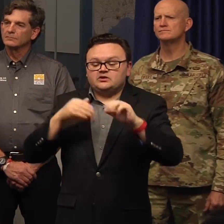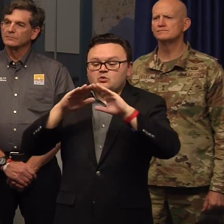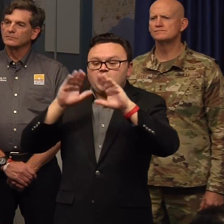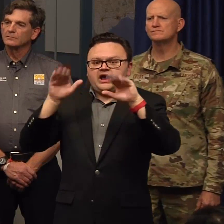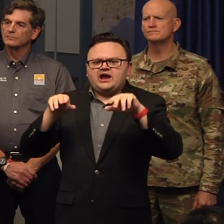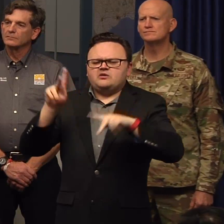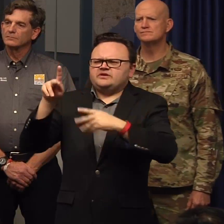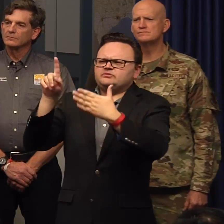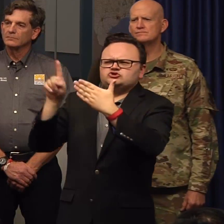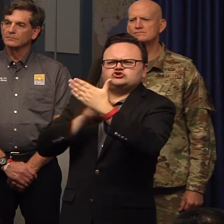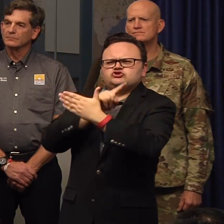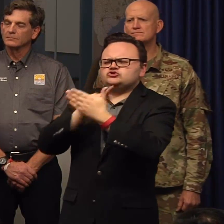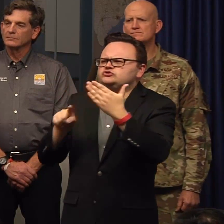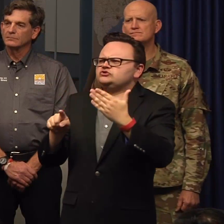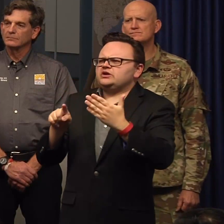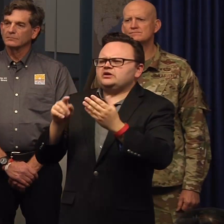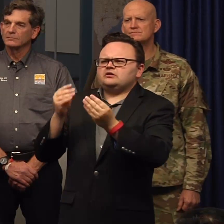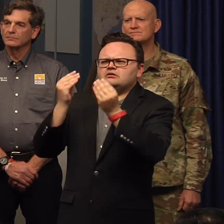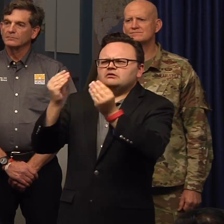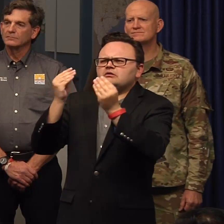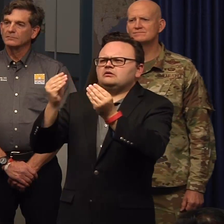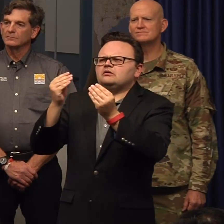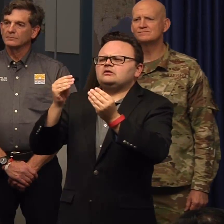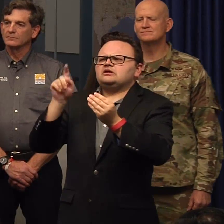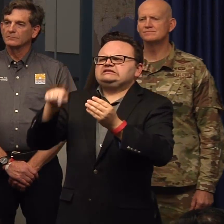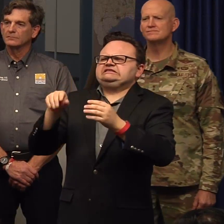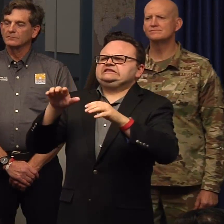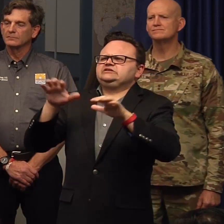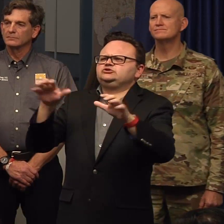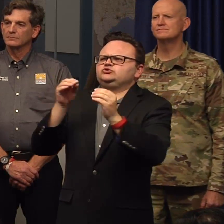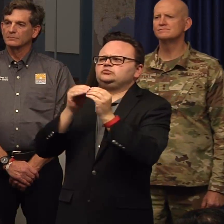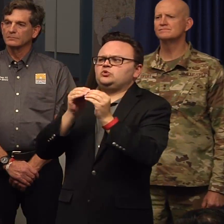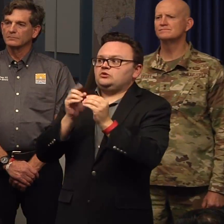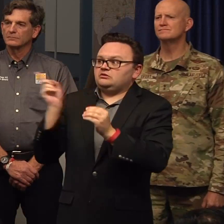IT. THAT'S CERTAINLY WHAT I WOULD LIKE TO SEE AND THEN IF WE CAN GET ENOUGH OF THIS STUFF LINED